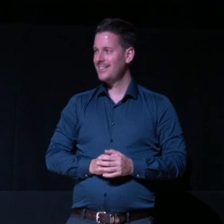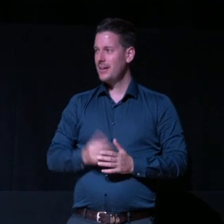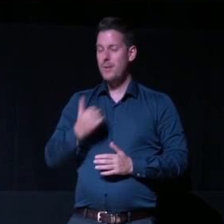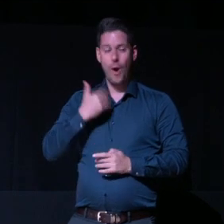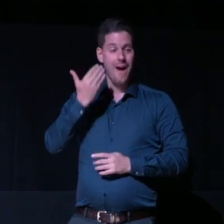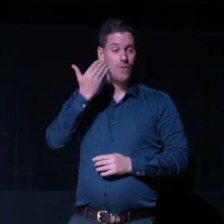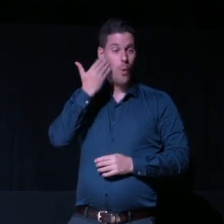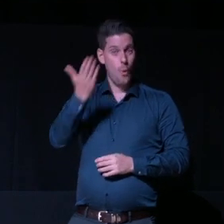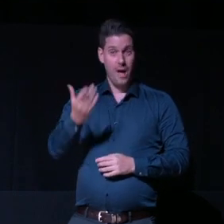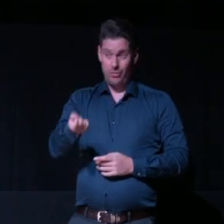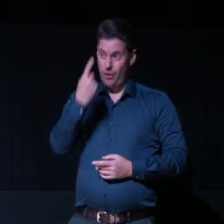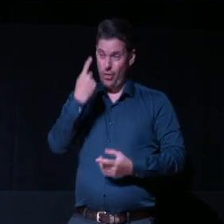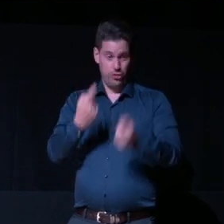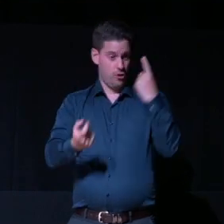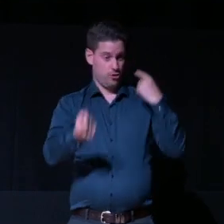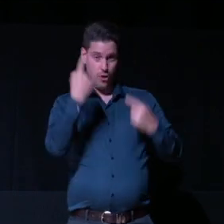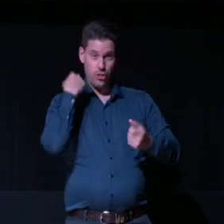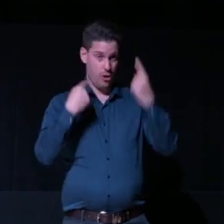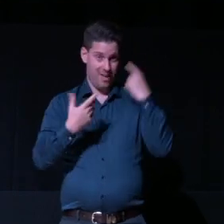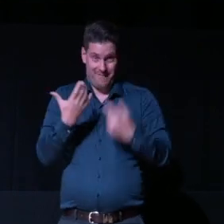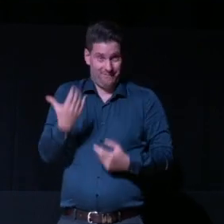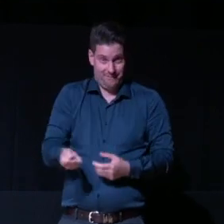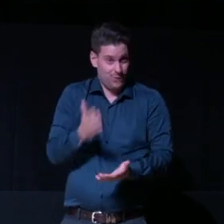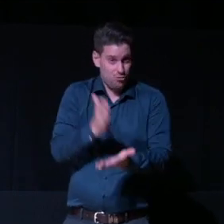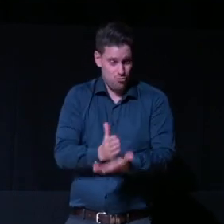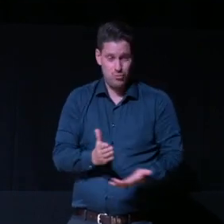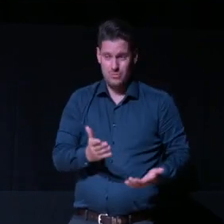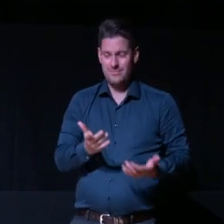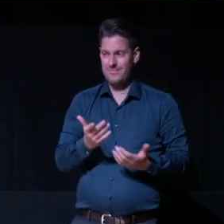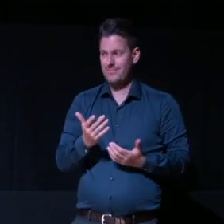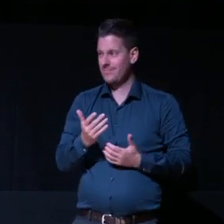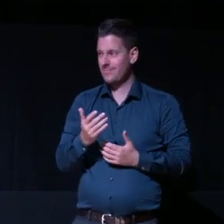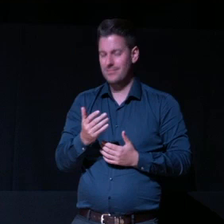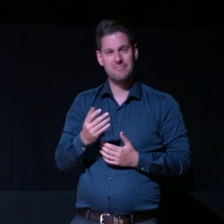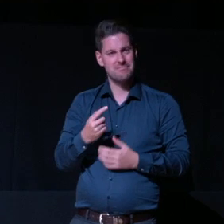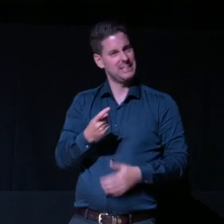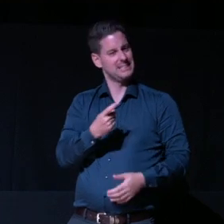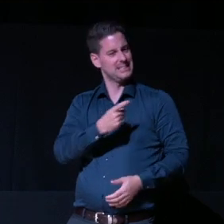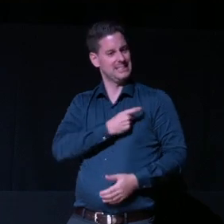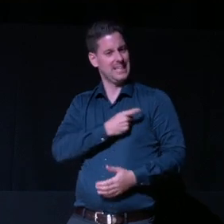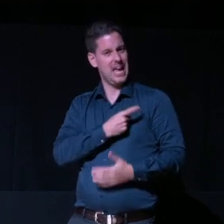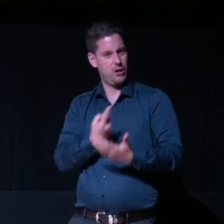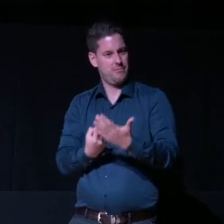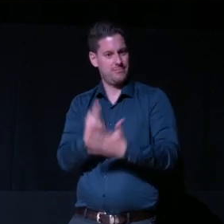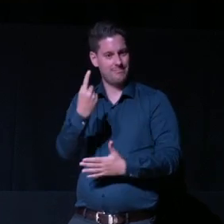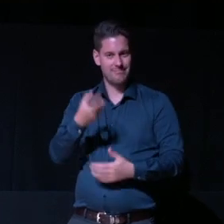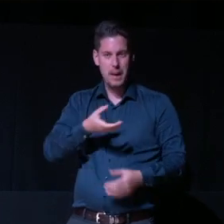had things thrown at me on stage had like really terrible kind of like really scary altercations. You're in like bars people are drunk.